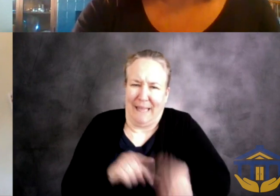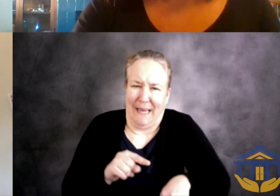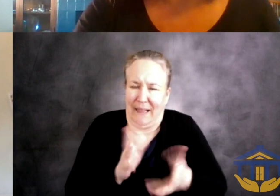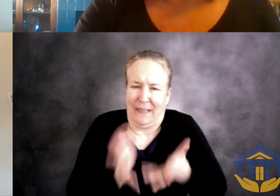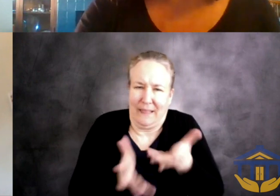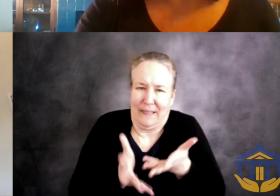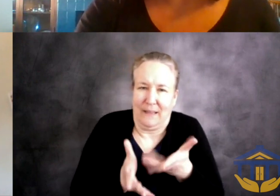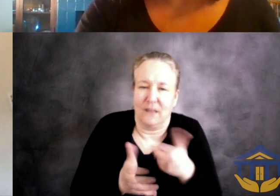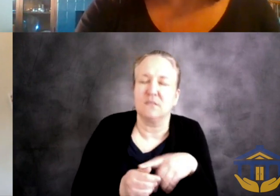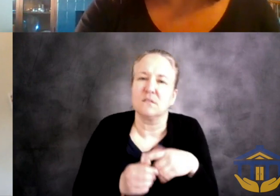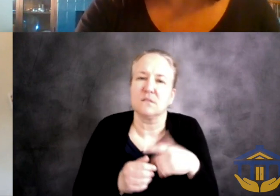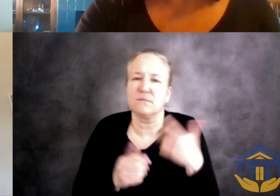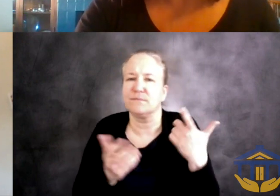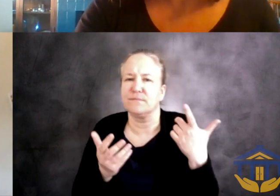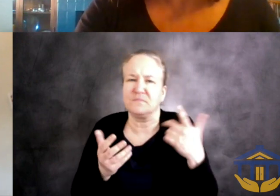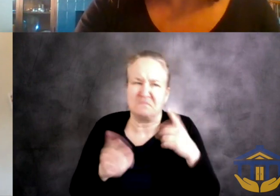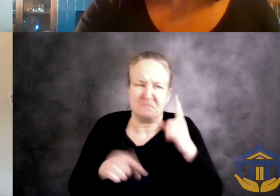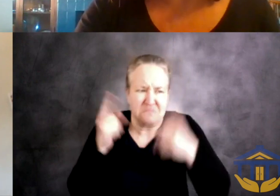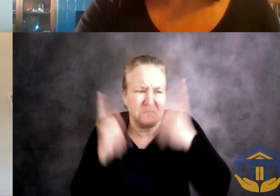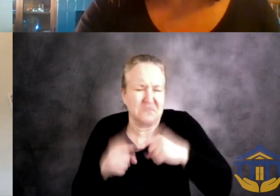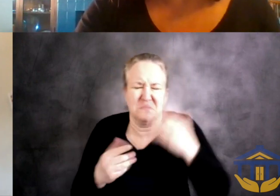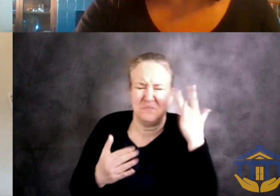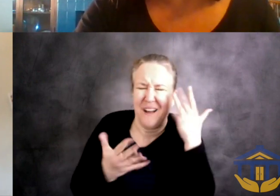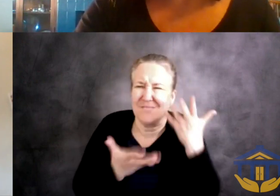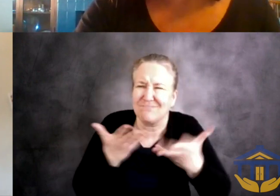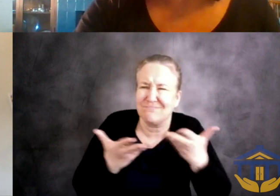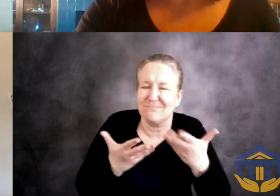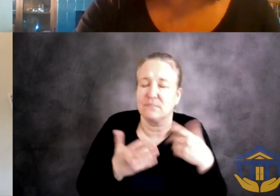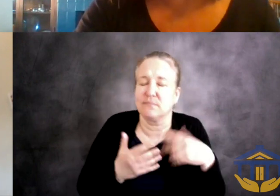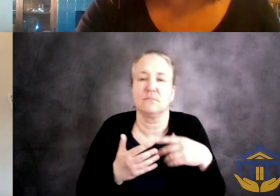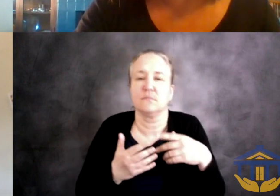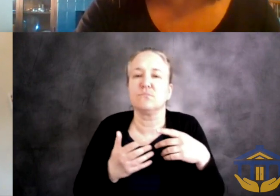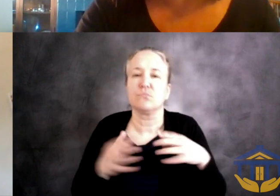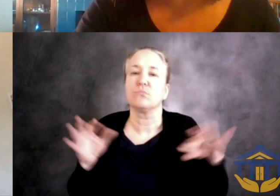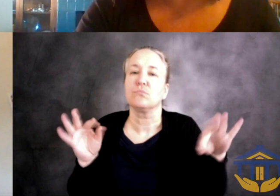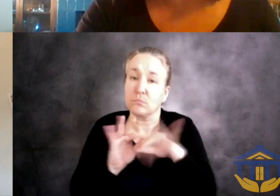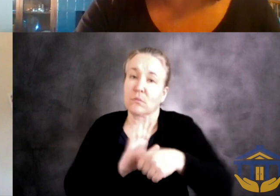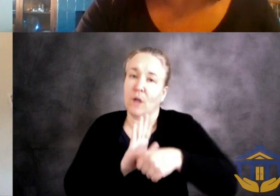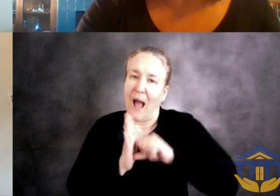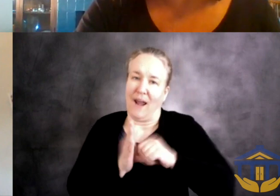you know, agree on that, um uh, you know highlighting the information for them,